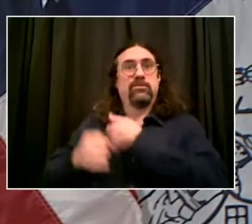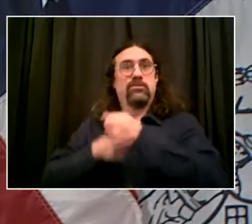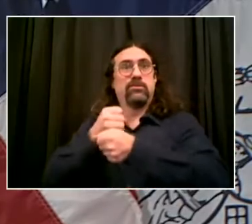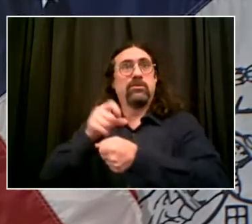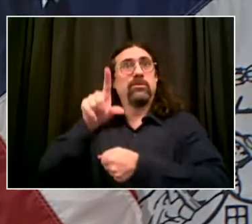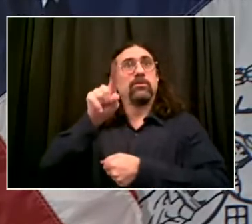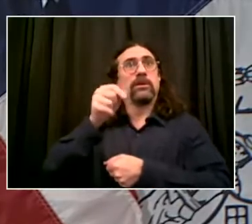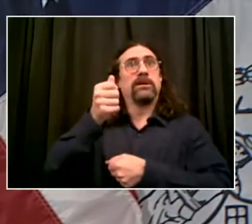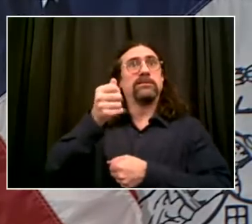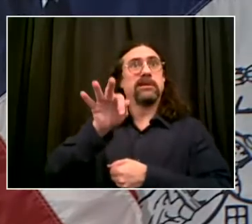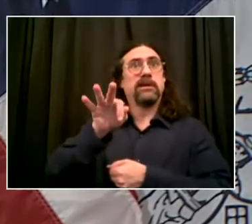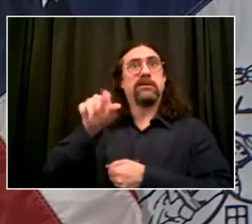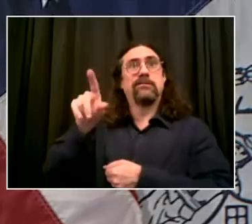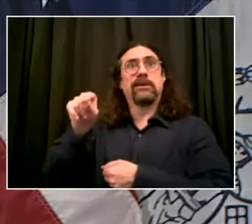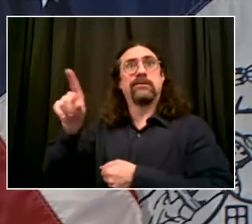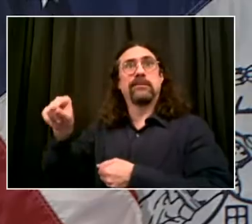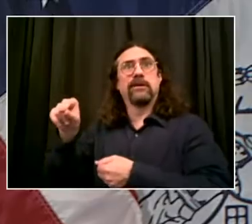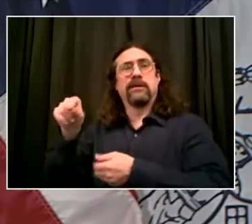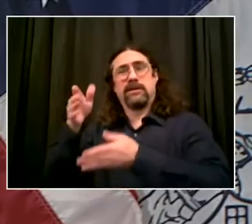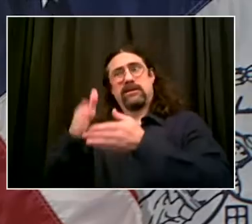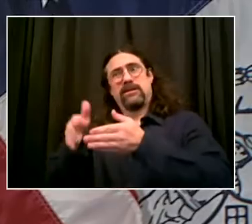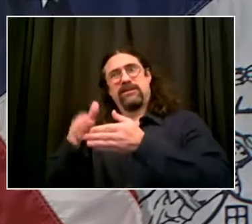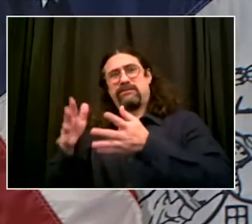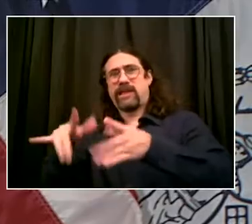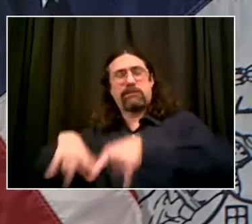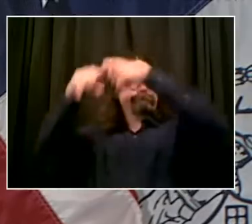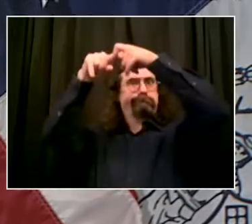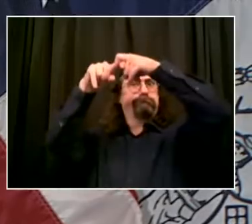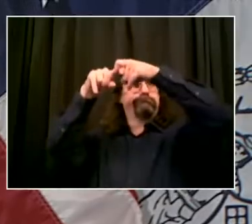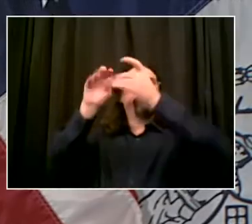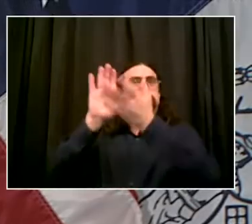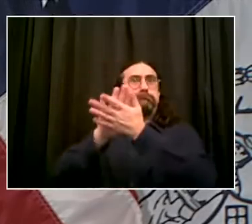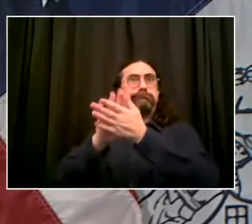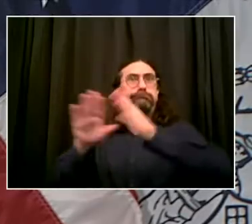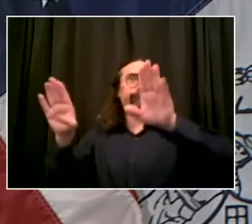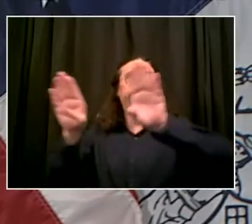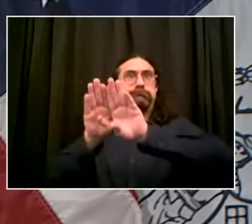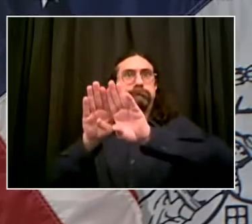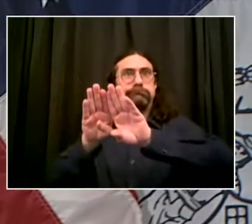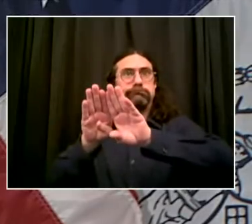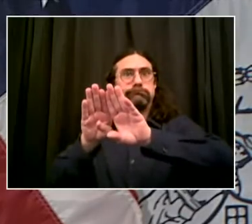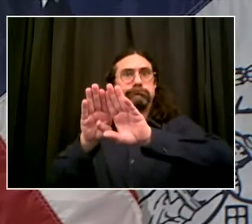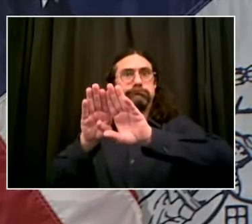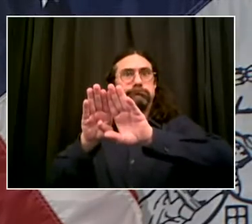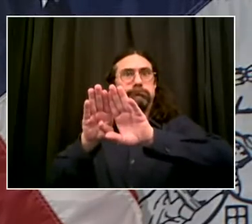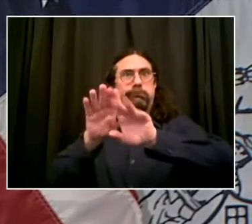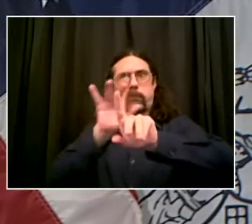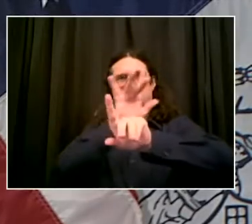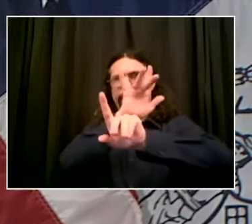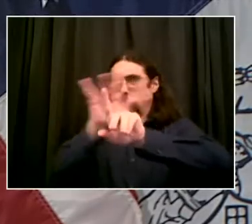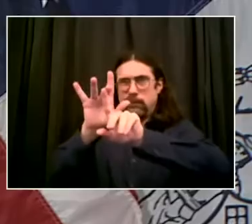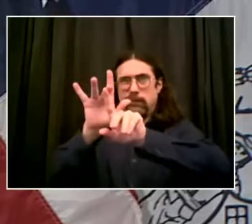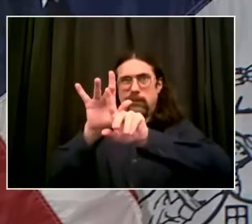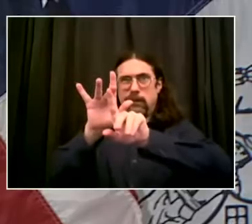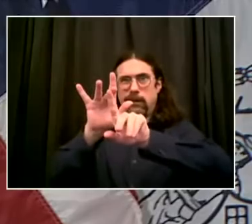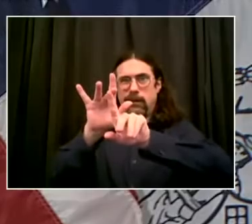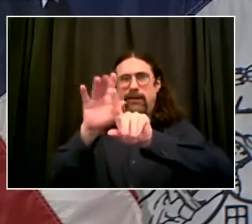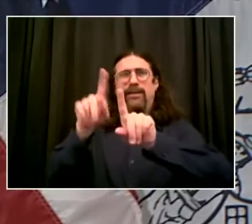WE ALSO KNOW AGAIN, KIDS HAVE BEEN THROUGH A LOT EMOTIONALLY. THAT IS A DIFFERENT KIND OF REALITY THAT